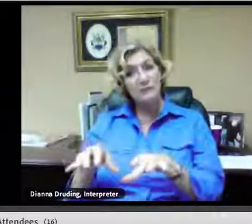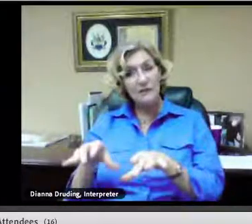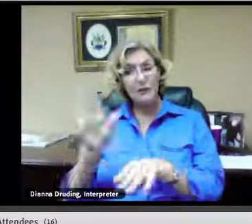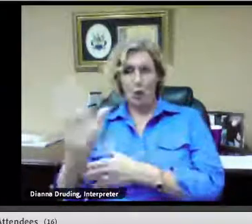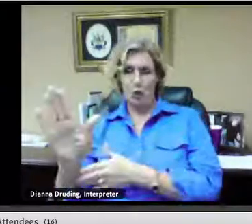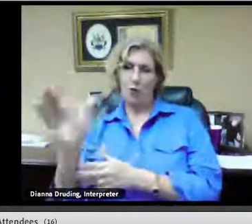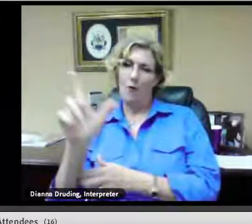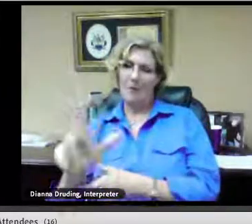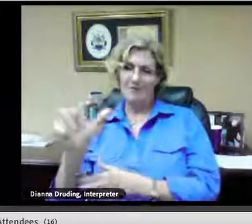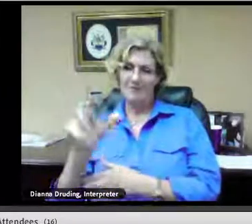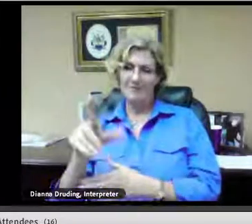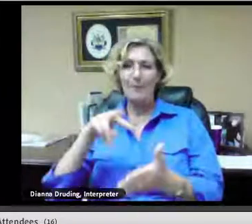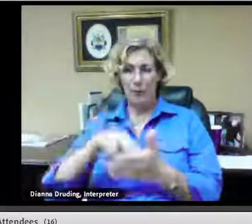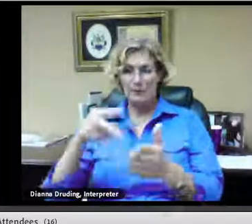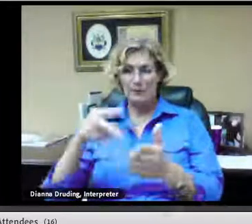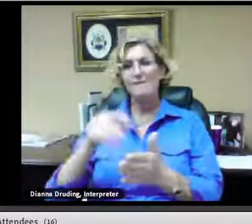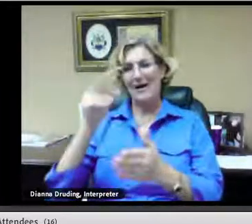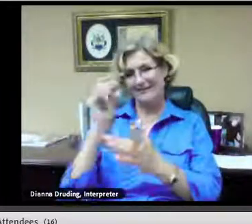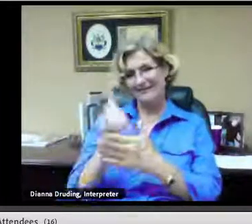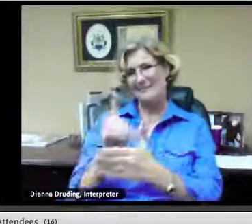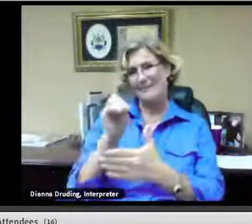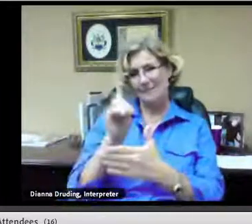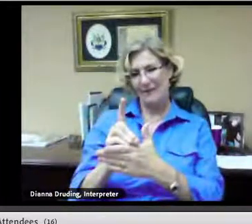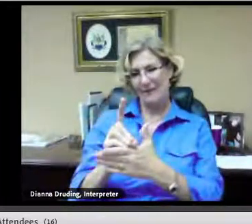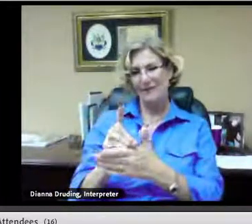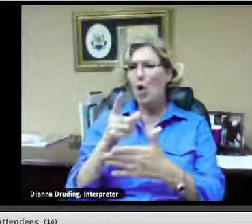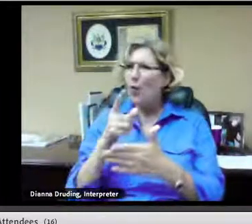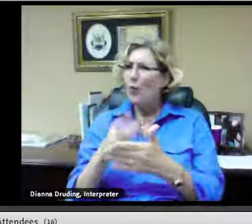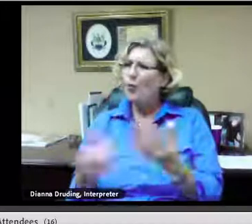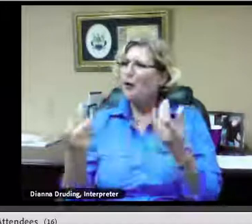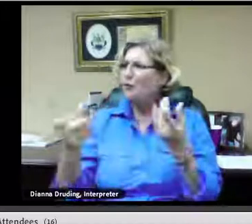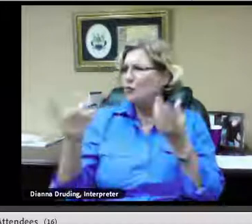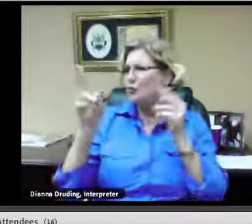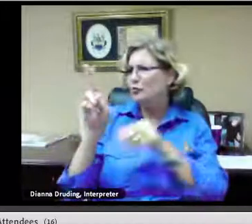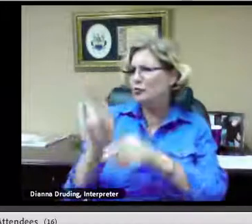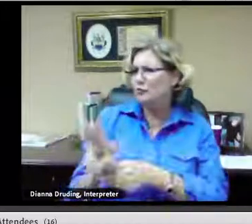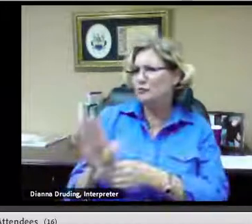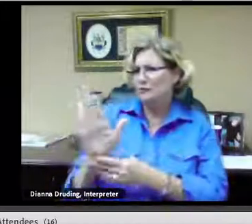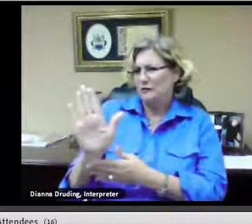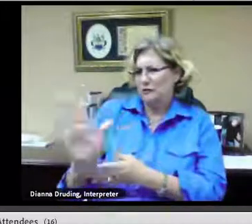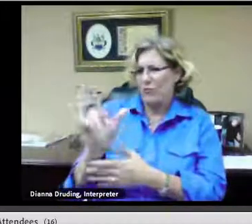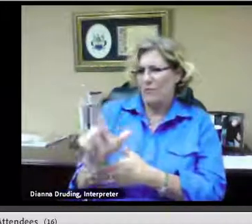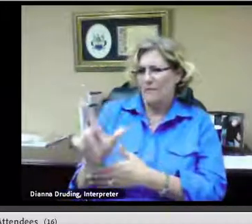What definitions are you using and what sort of baggage, for lack of a better word,